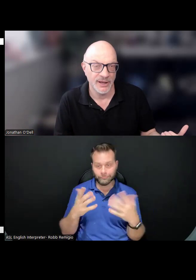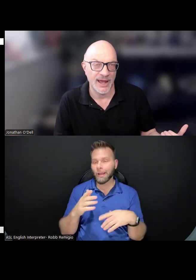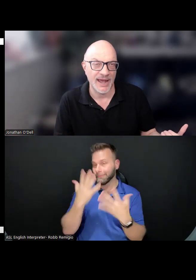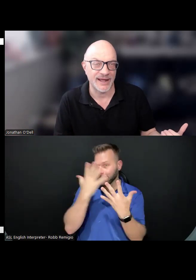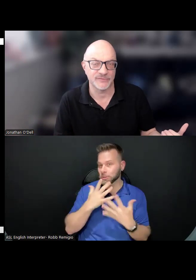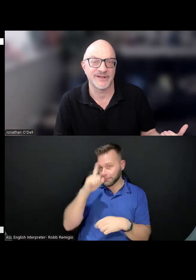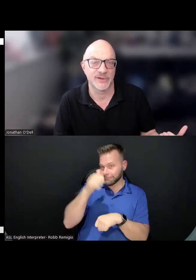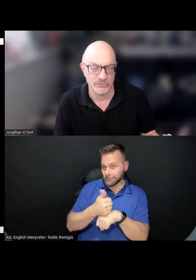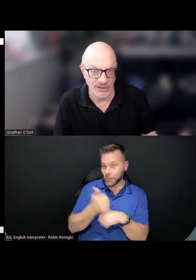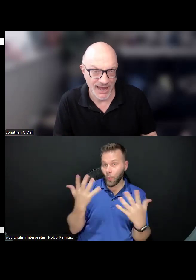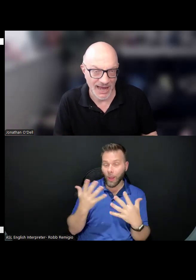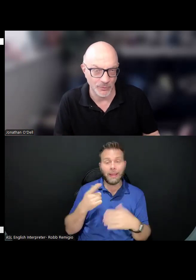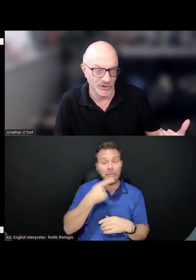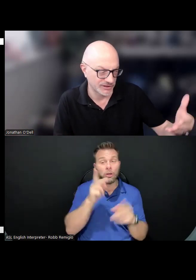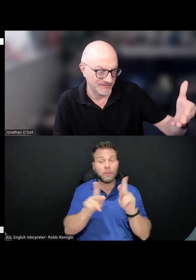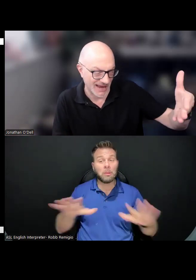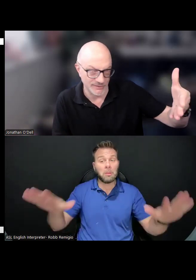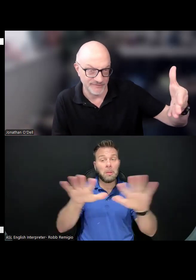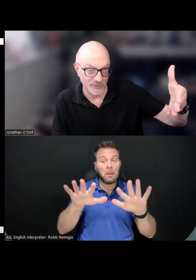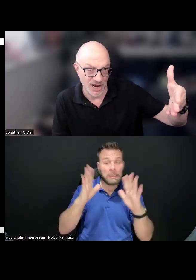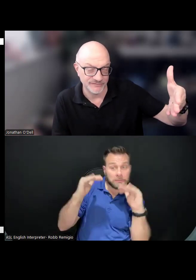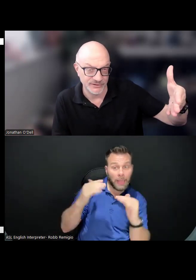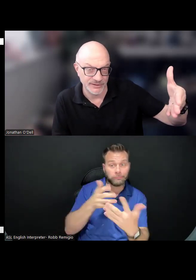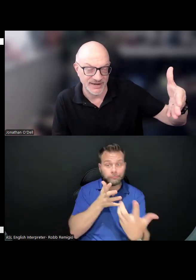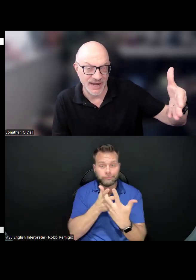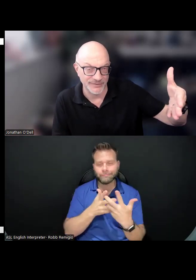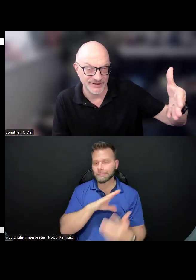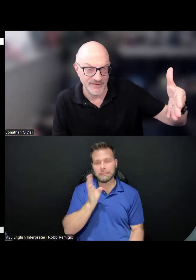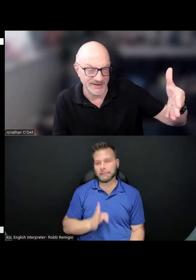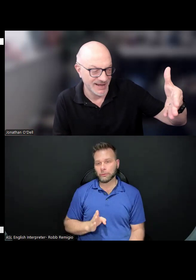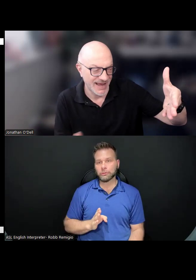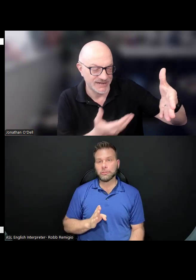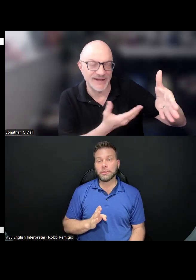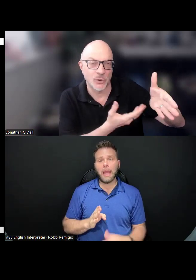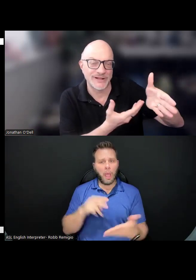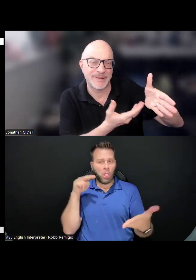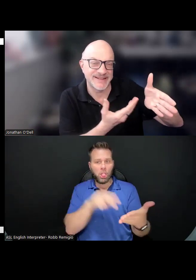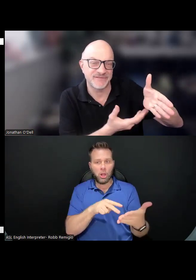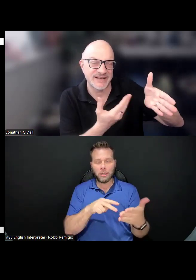to expect much from the hearing As a result, I will look at fliers very often that announce